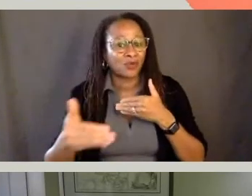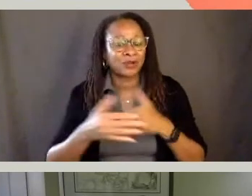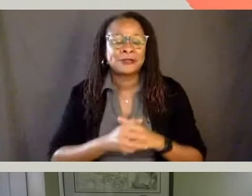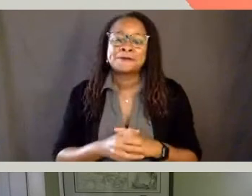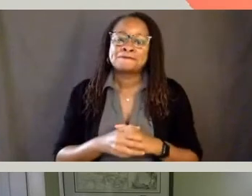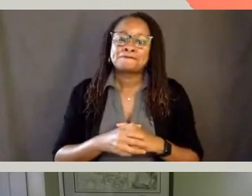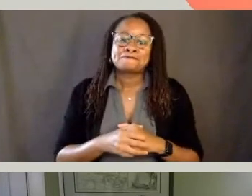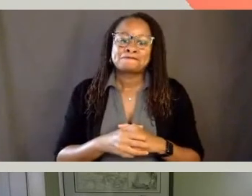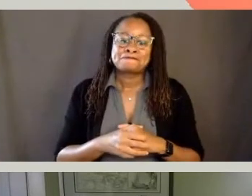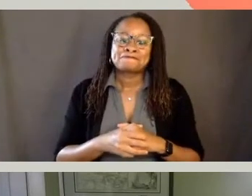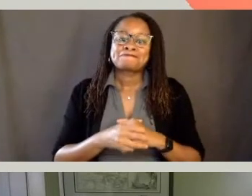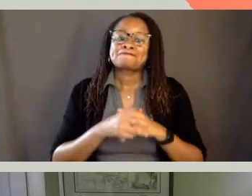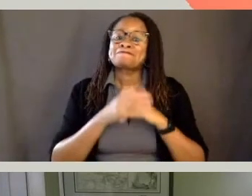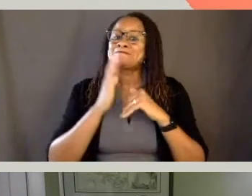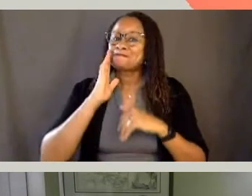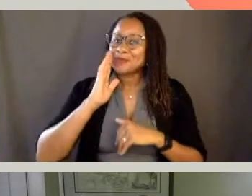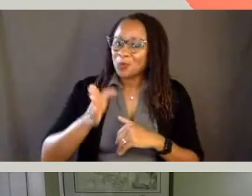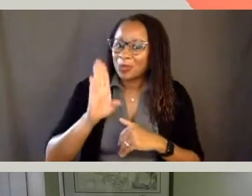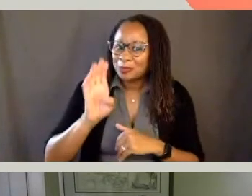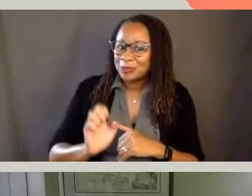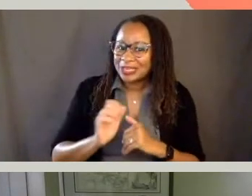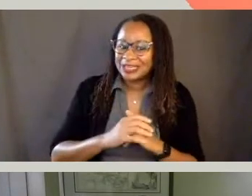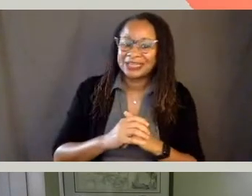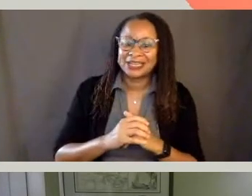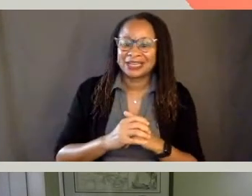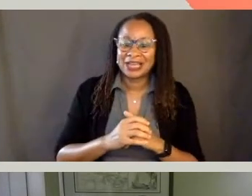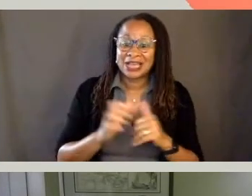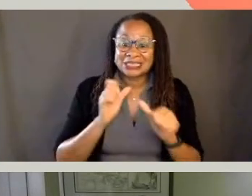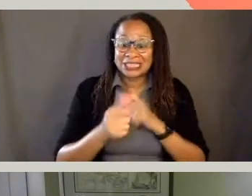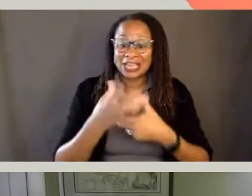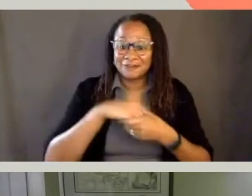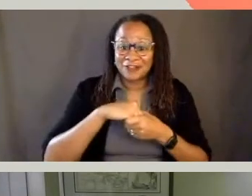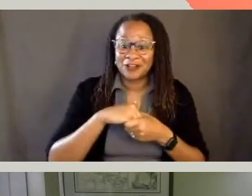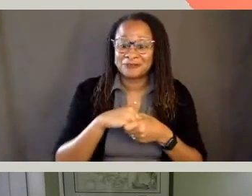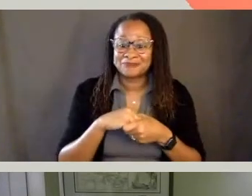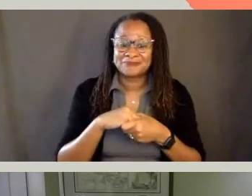Please stay involved. And I know there's some other things came up